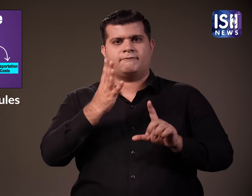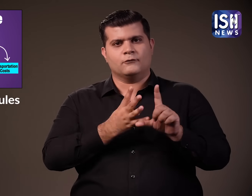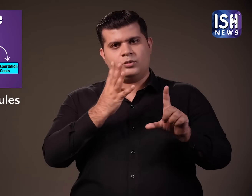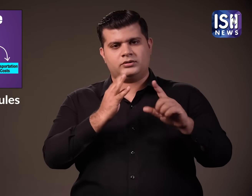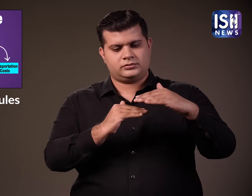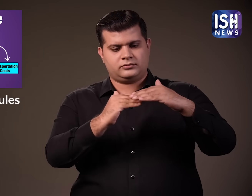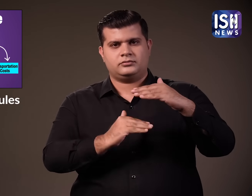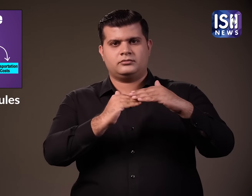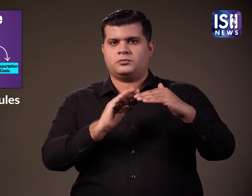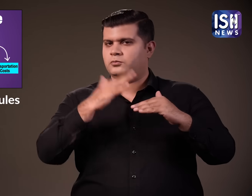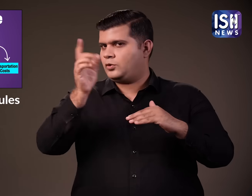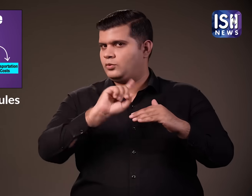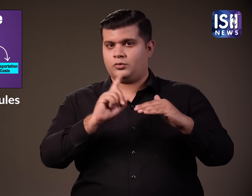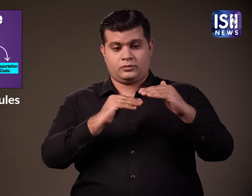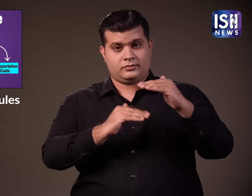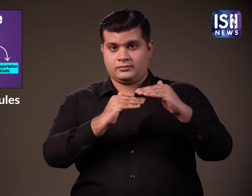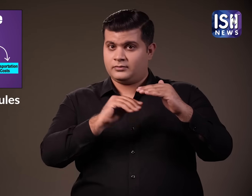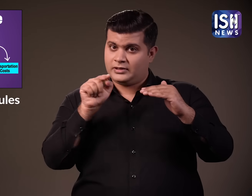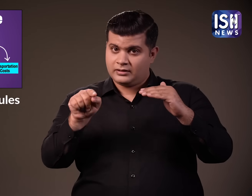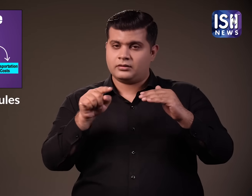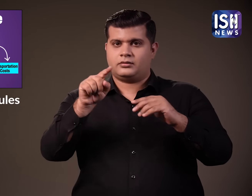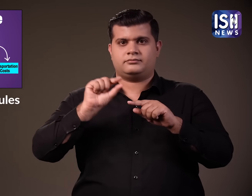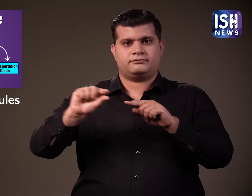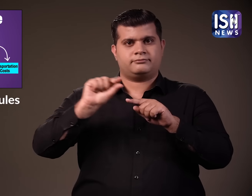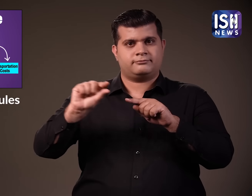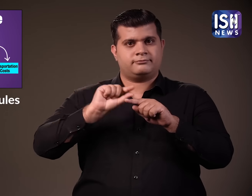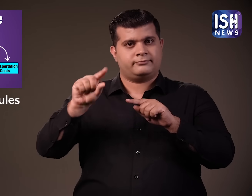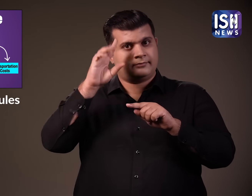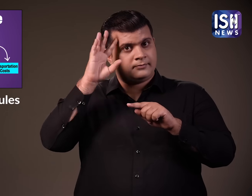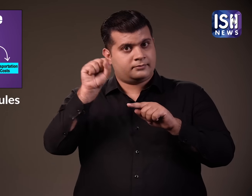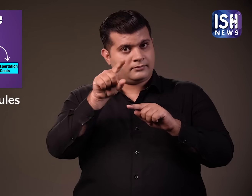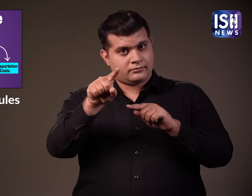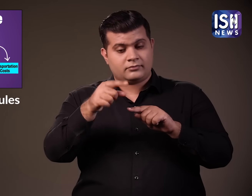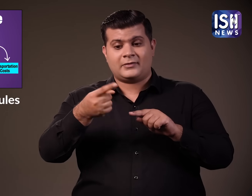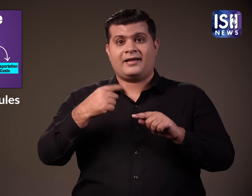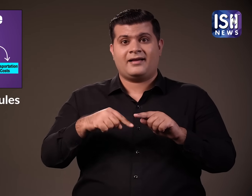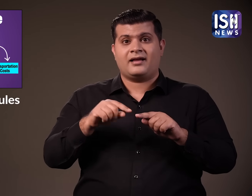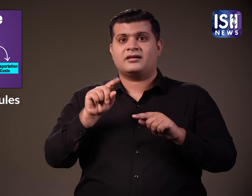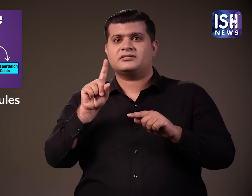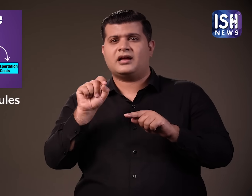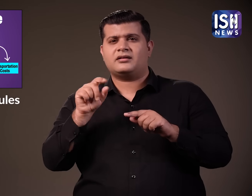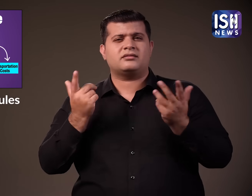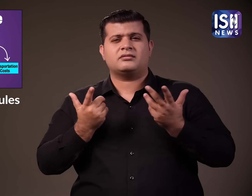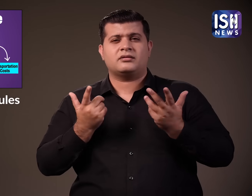You should stick to paying it off within 4 years. What does the 10 mean?